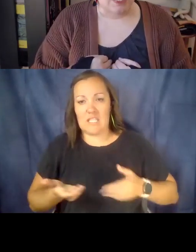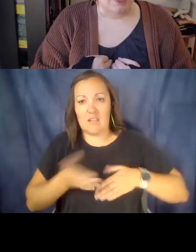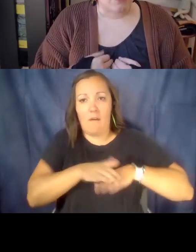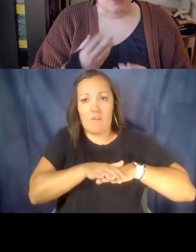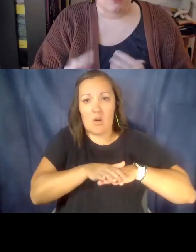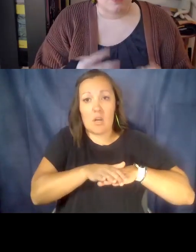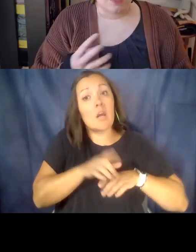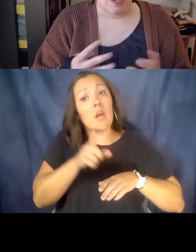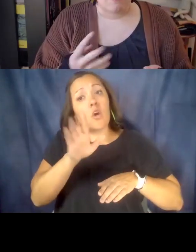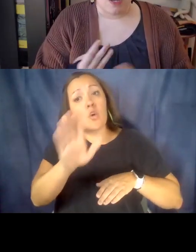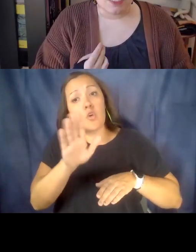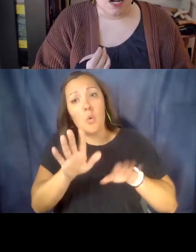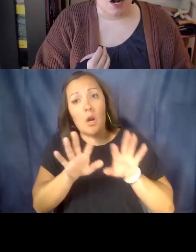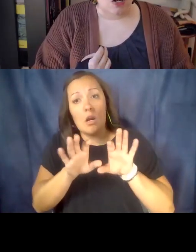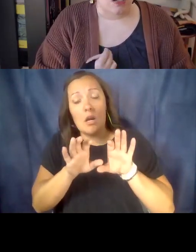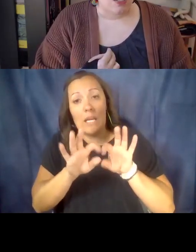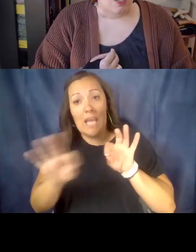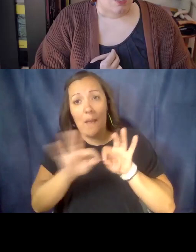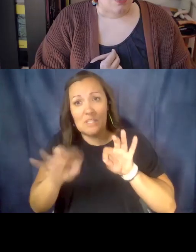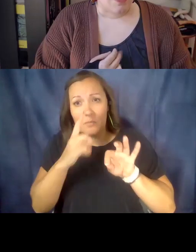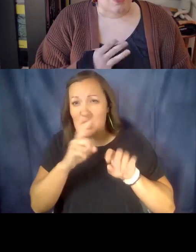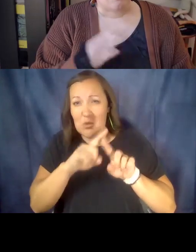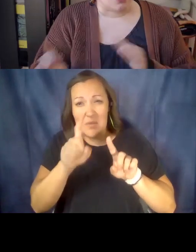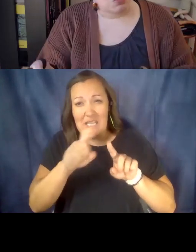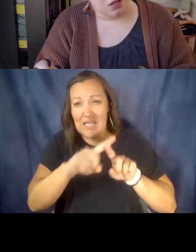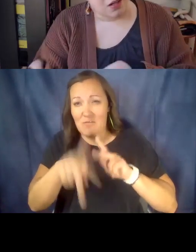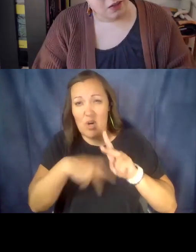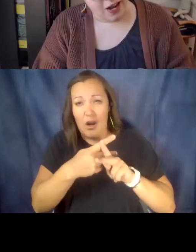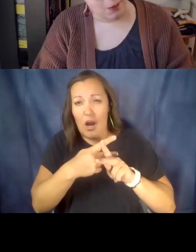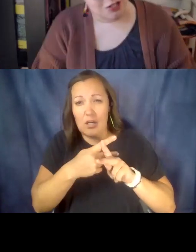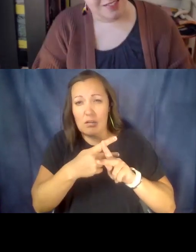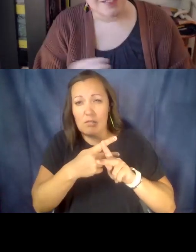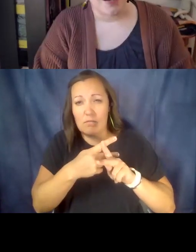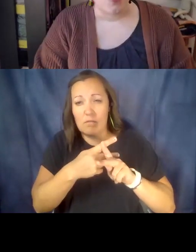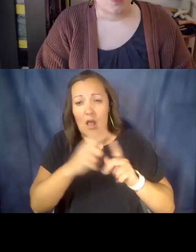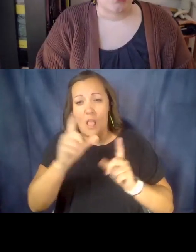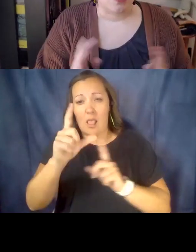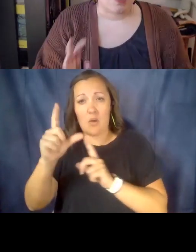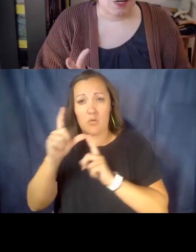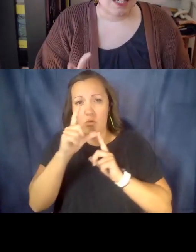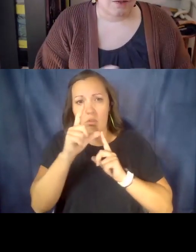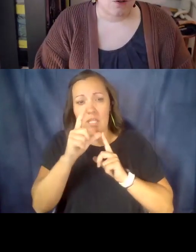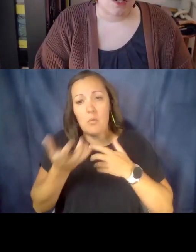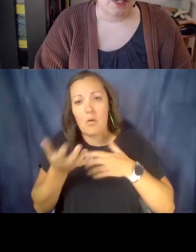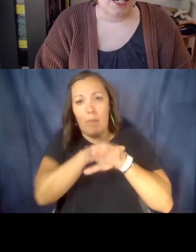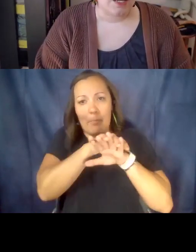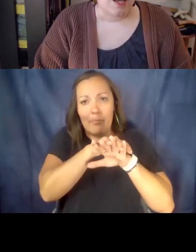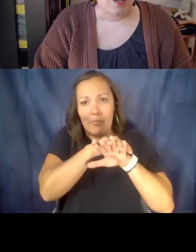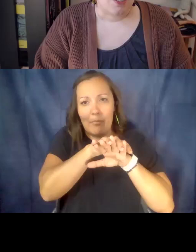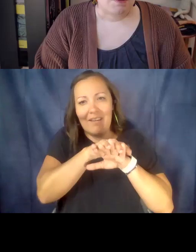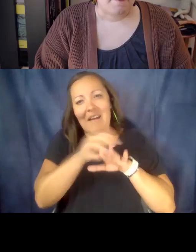a different font style, they cover up the other captions, which also makes it difficult to read.